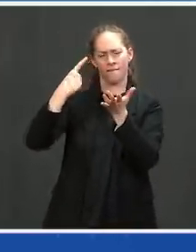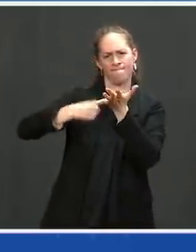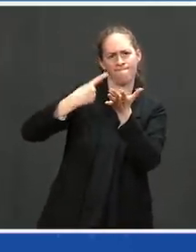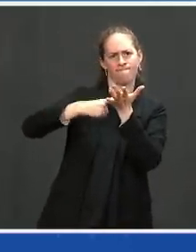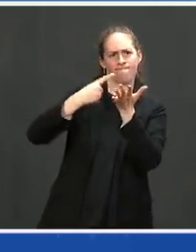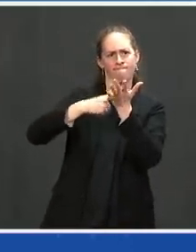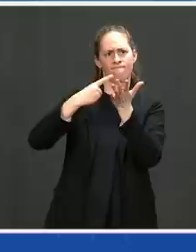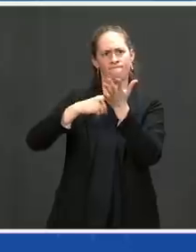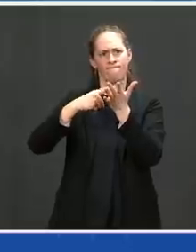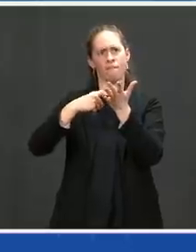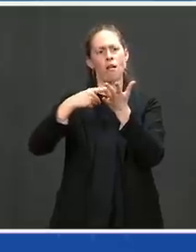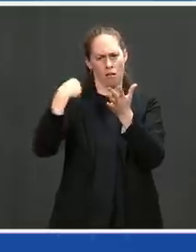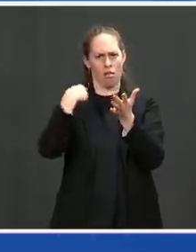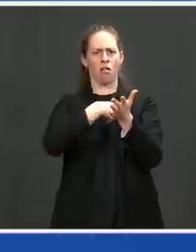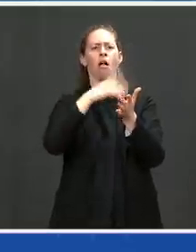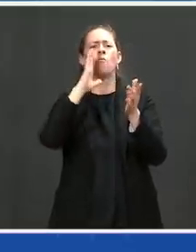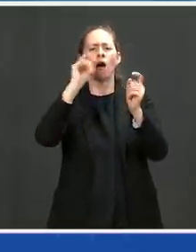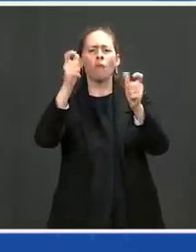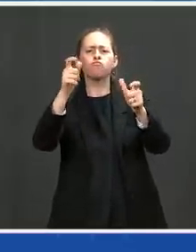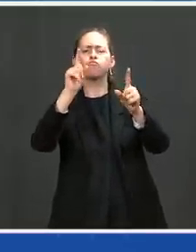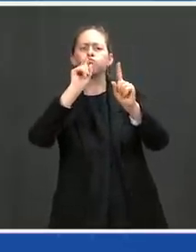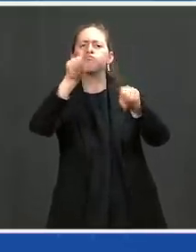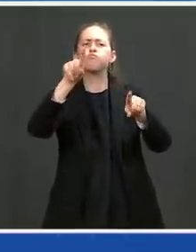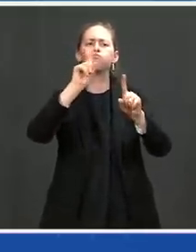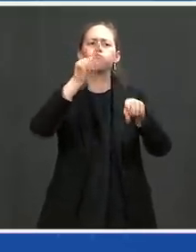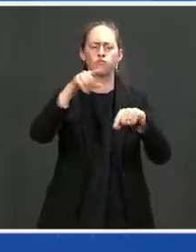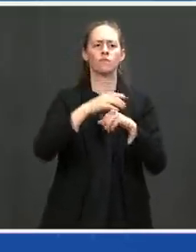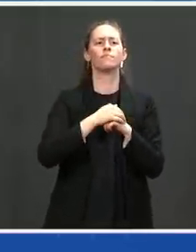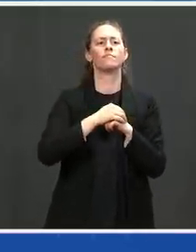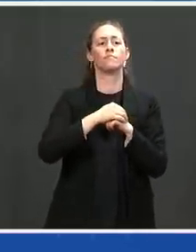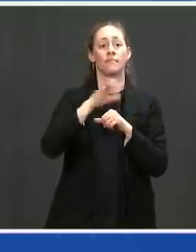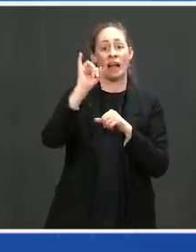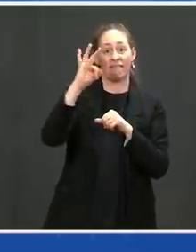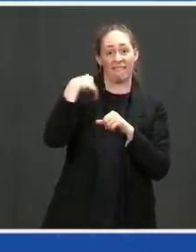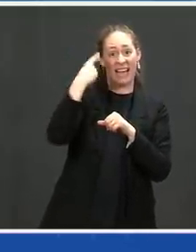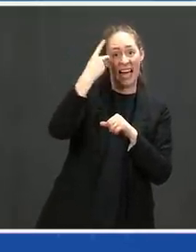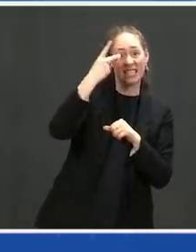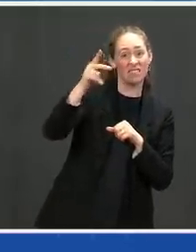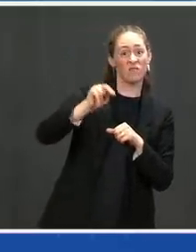if they choose to escalate, we will respond accordingly.